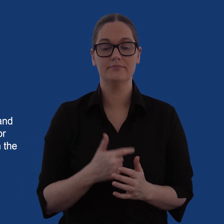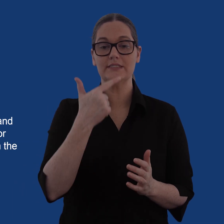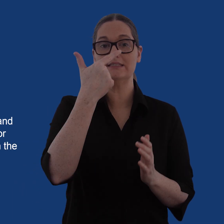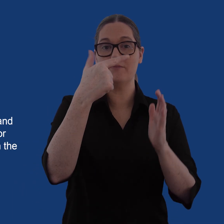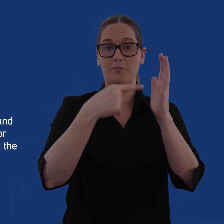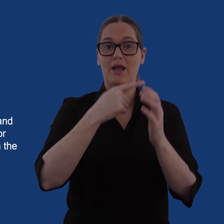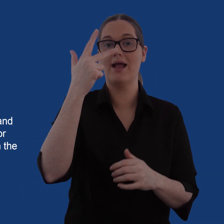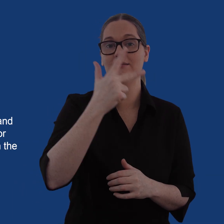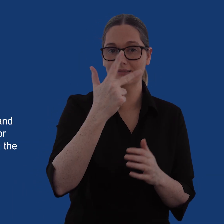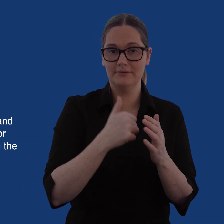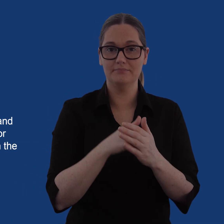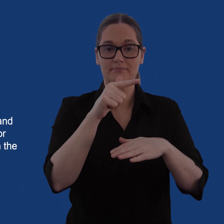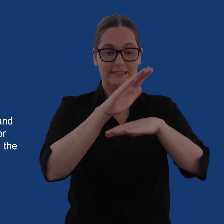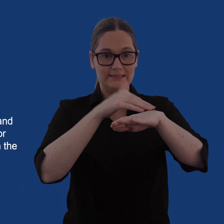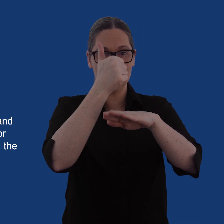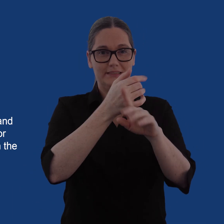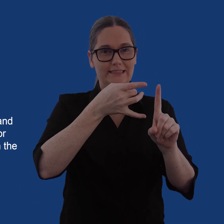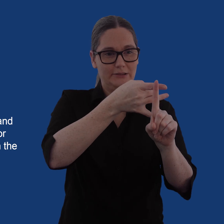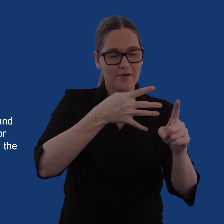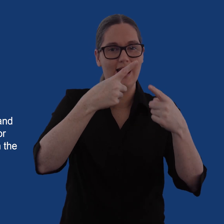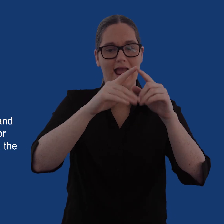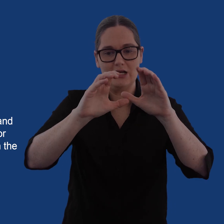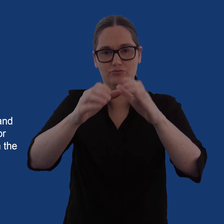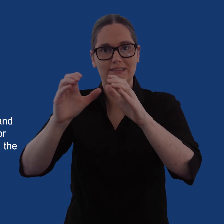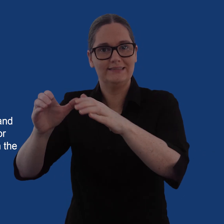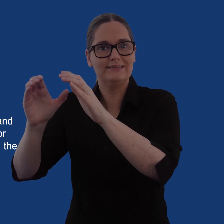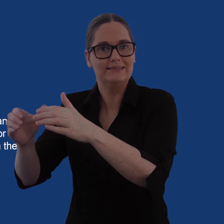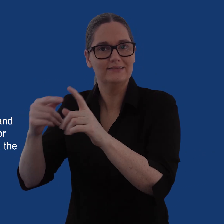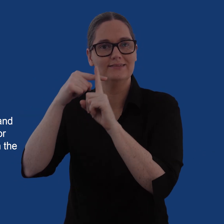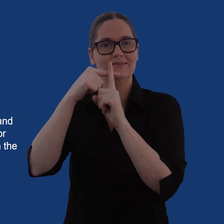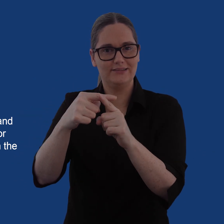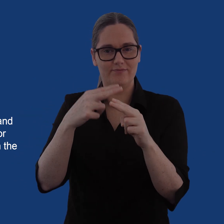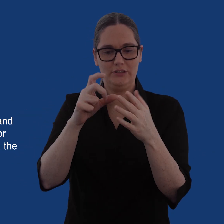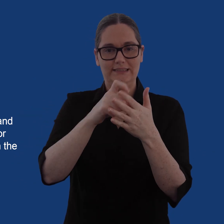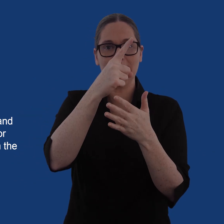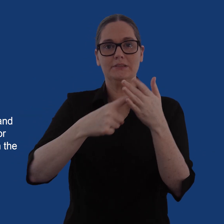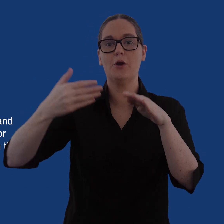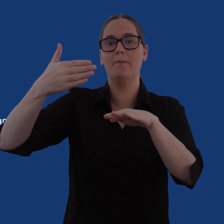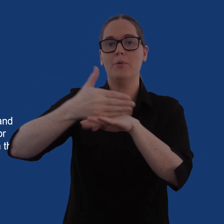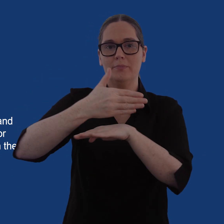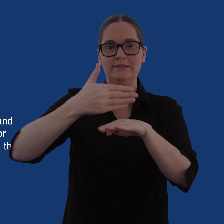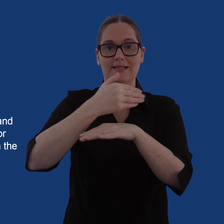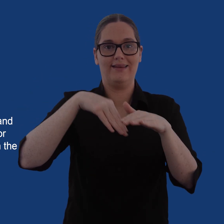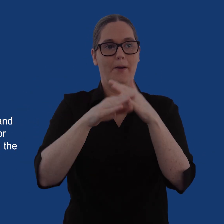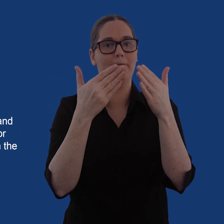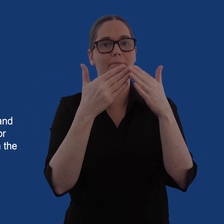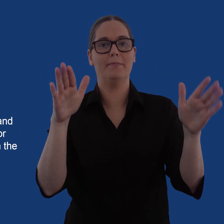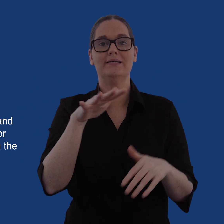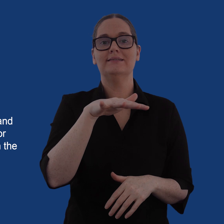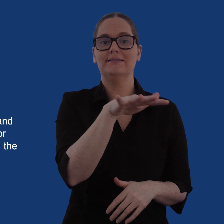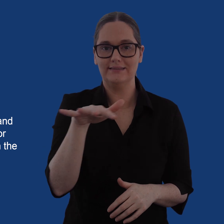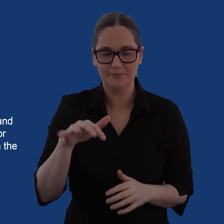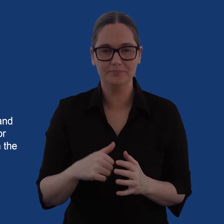7.18 Establish specific and disaggregated targets for disability employment in the public sector